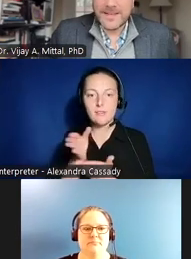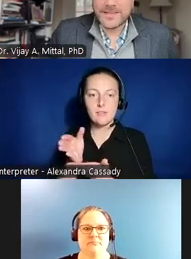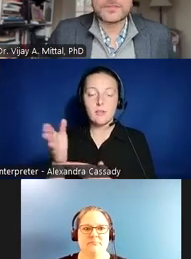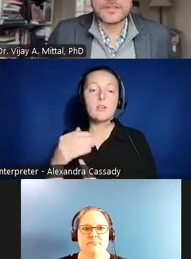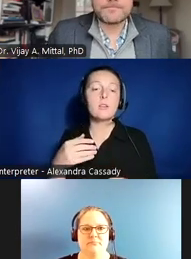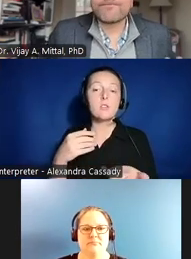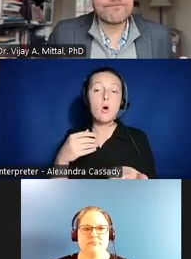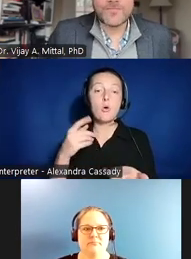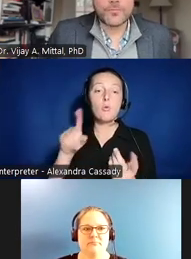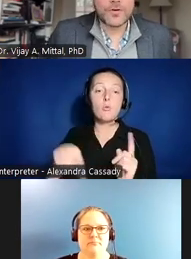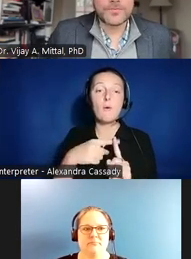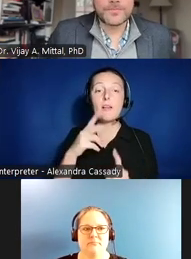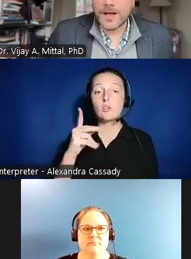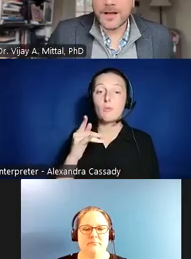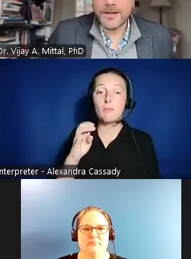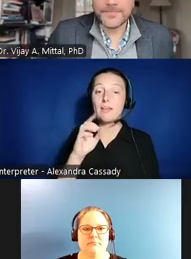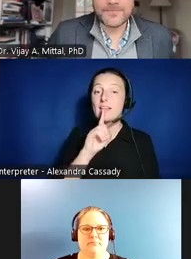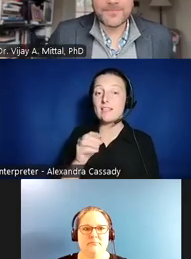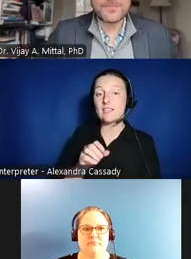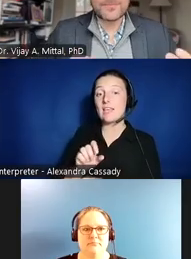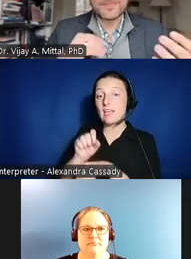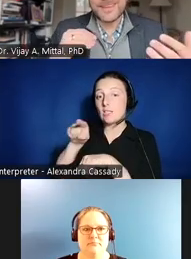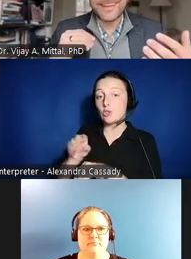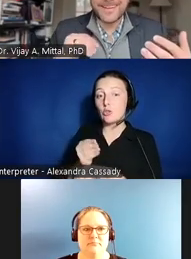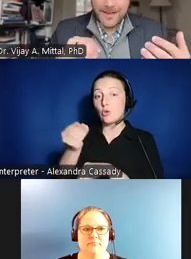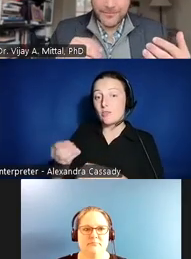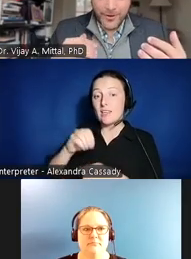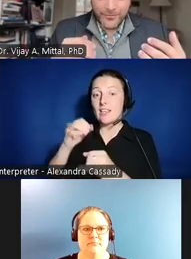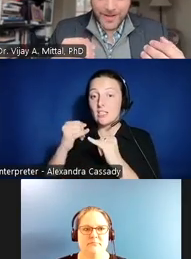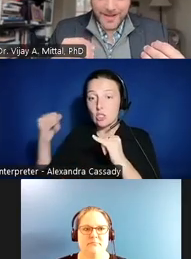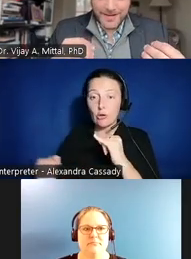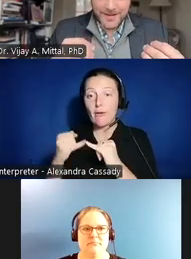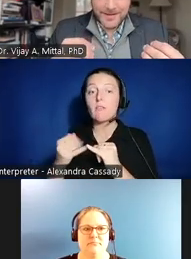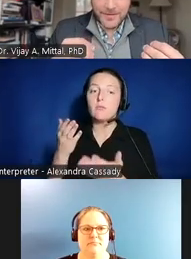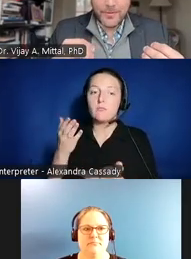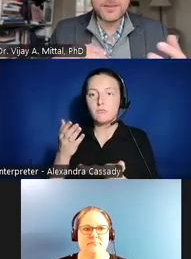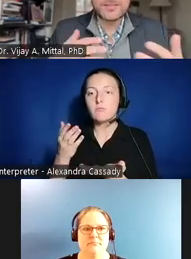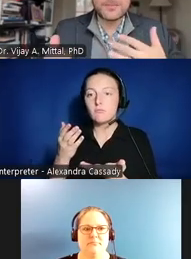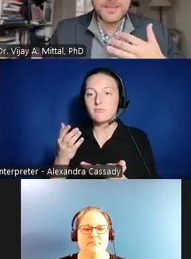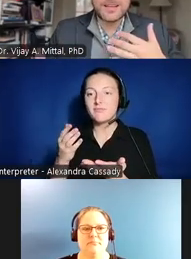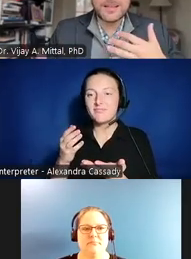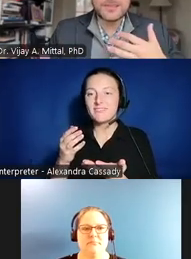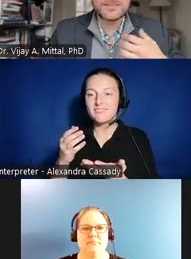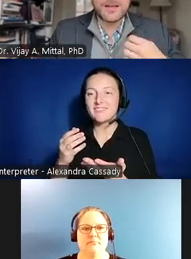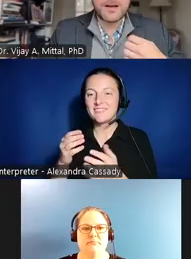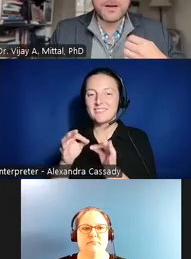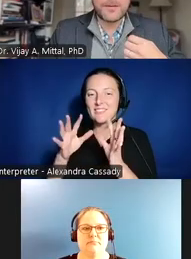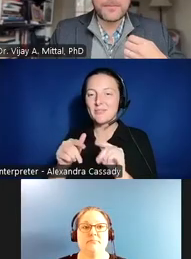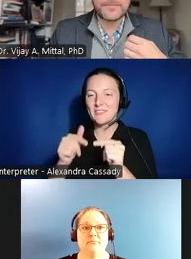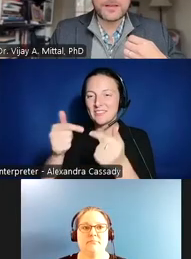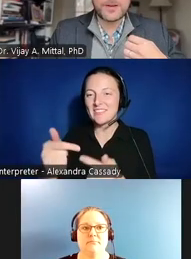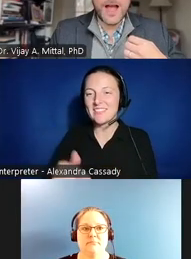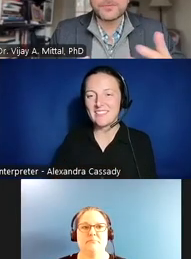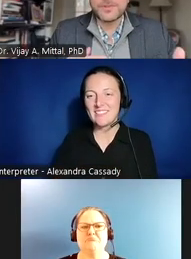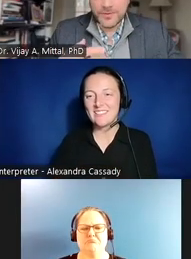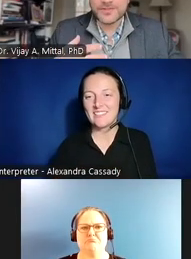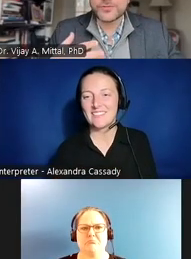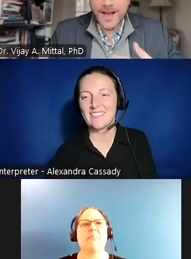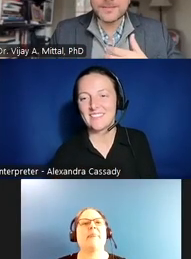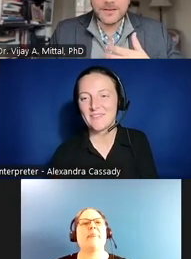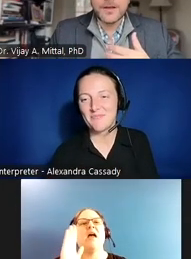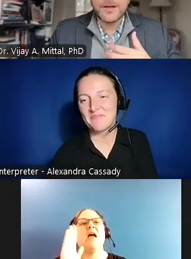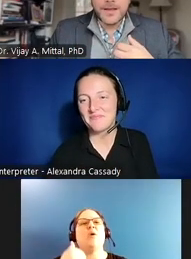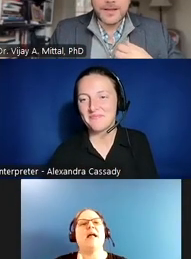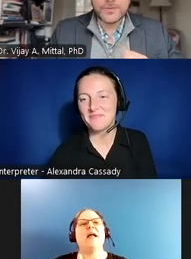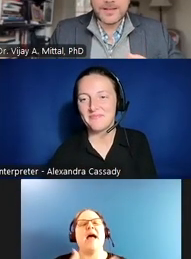basically will uh involve uh near simultaneous uh interaction between this direct and indirect